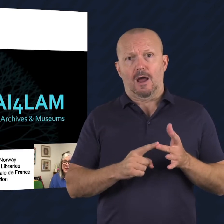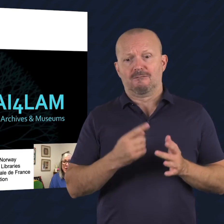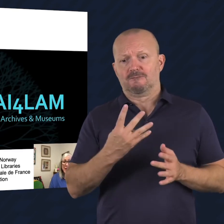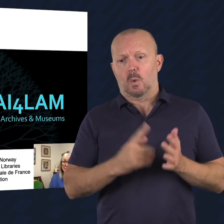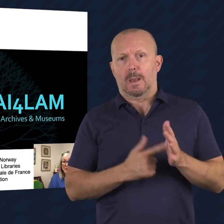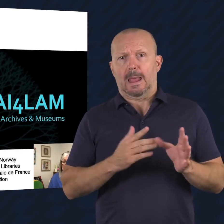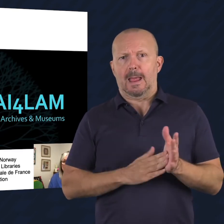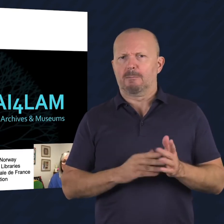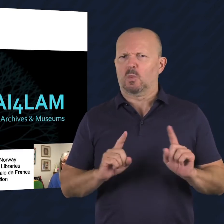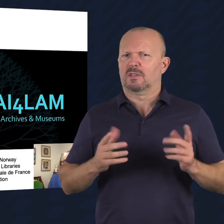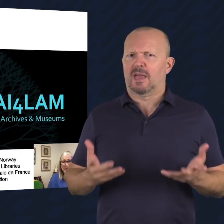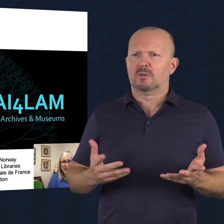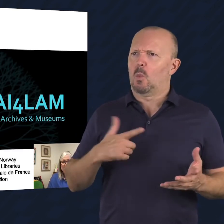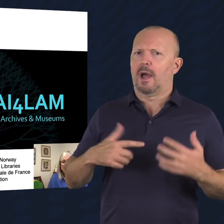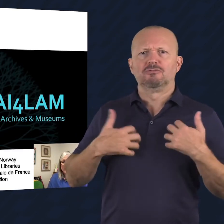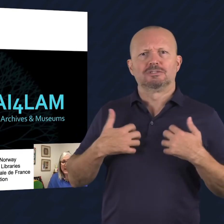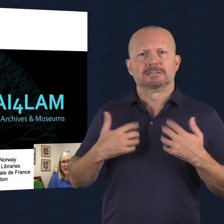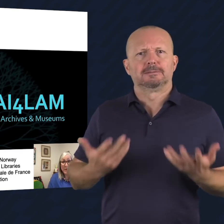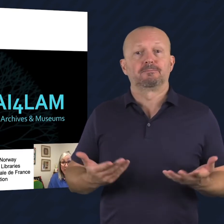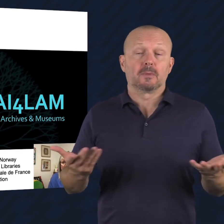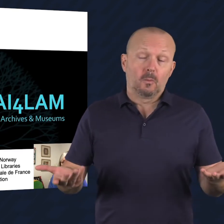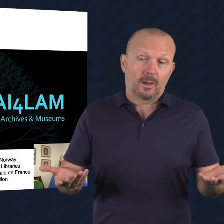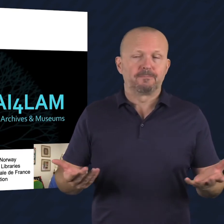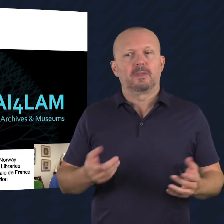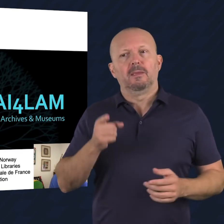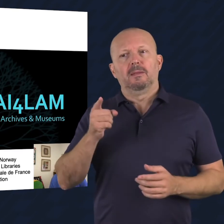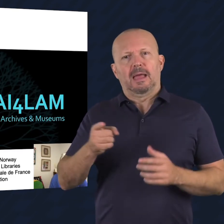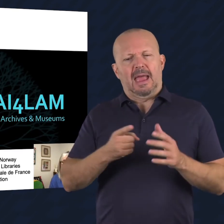So, AI4LAM, what is that? and why should we be interested in it?